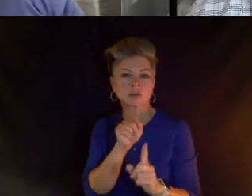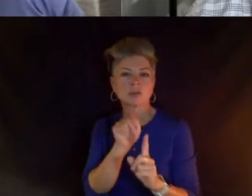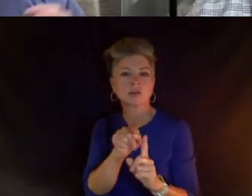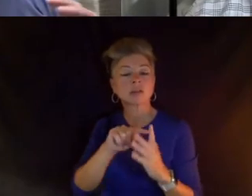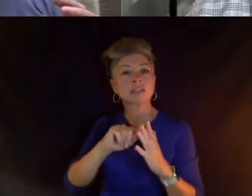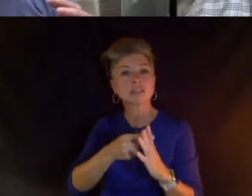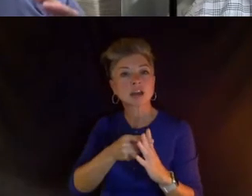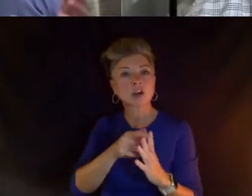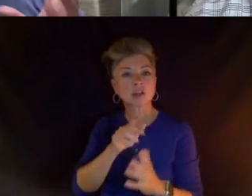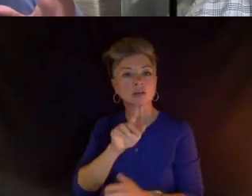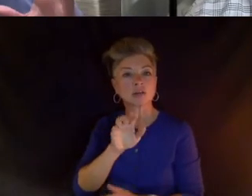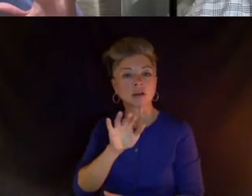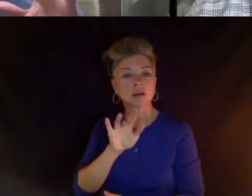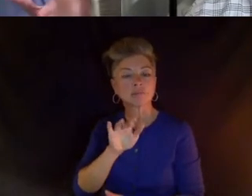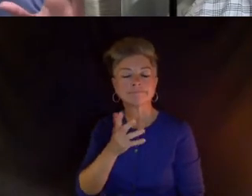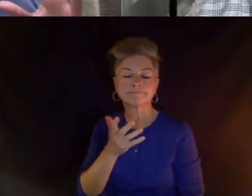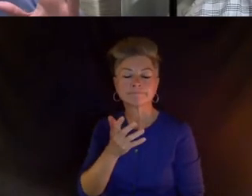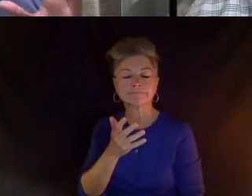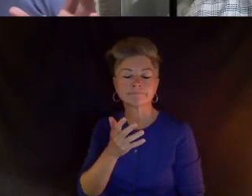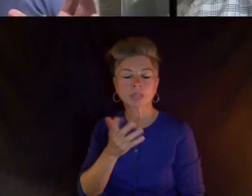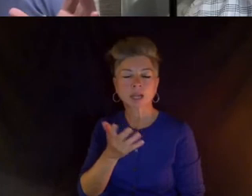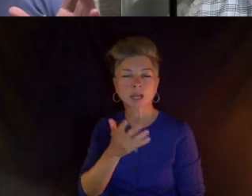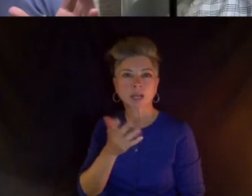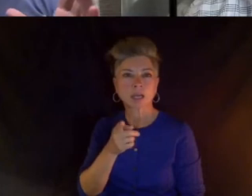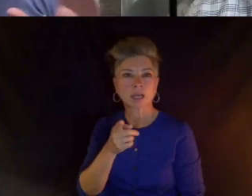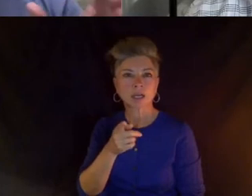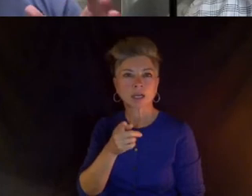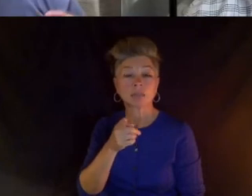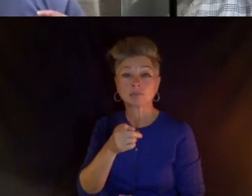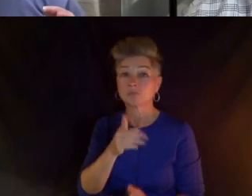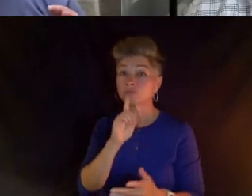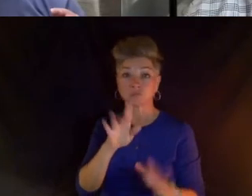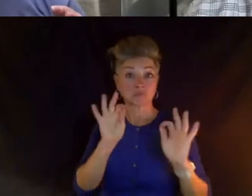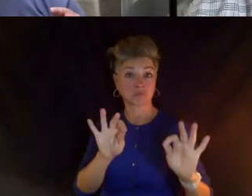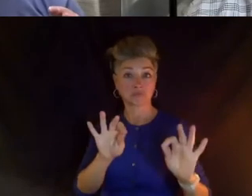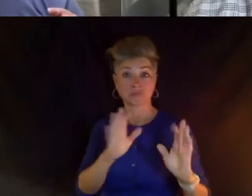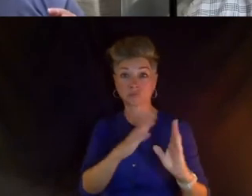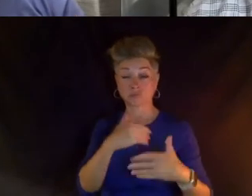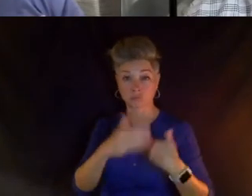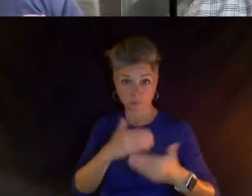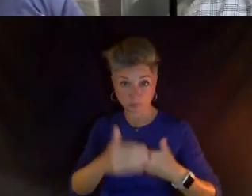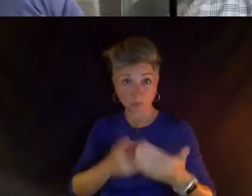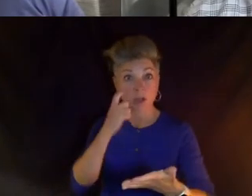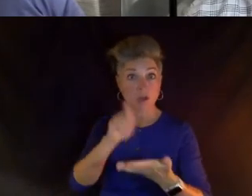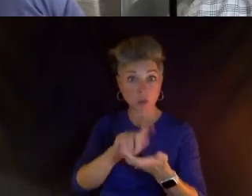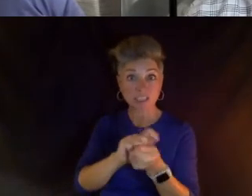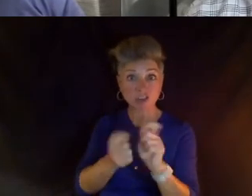got into a range that was optimal and they were seeing changes. They decided to stop